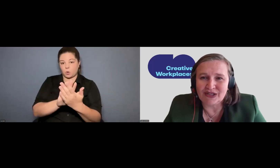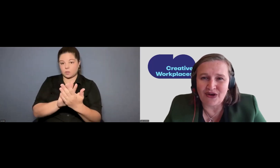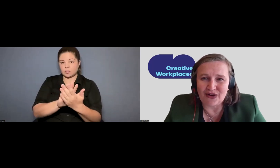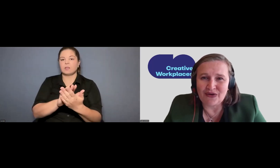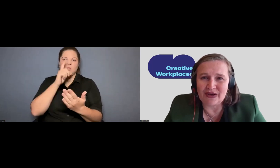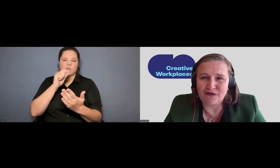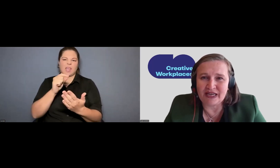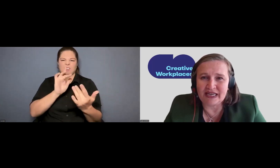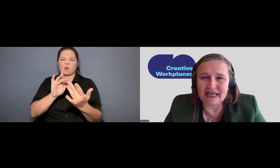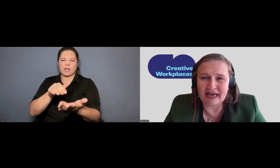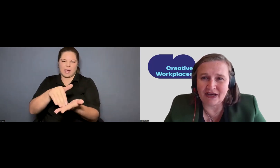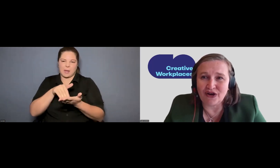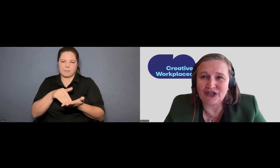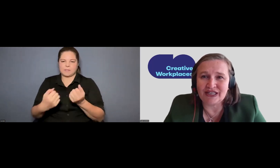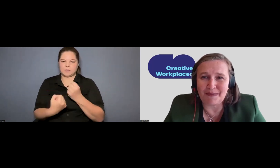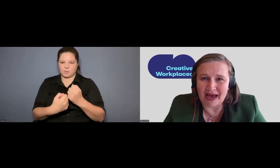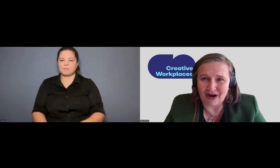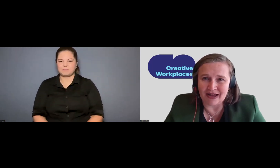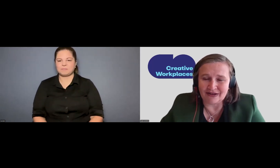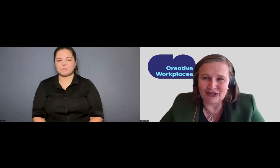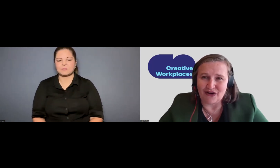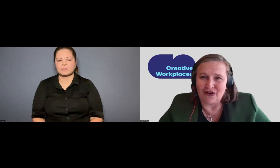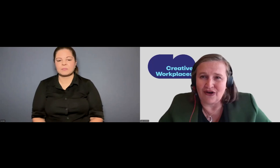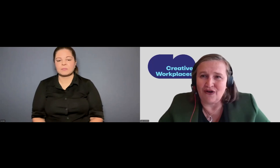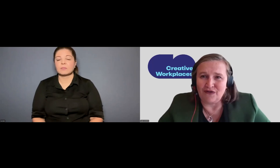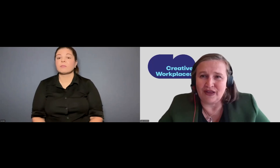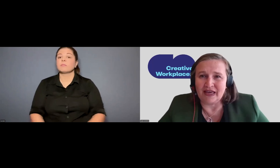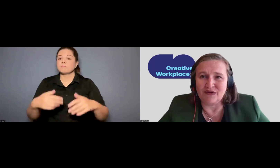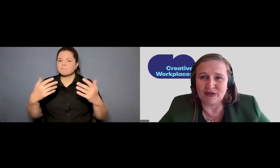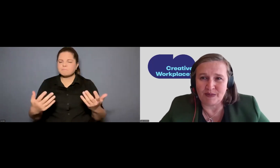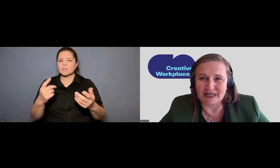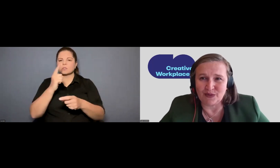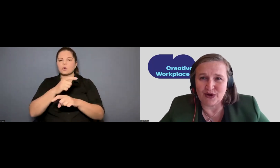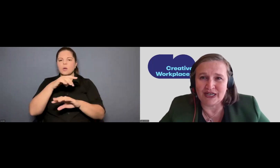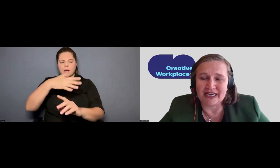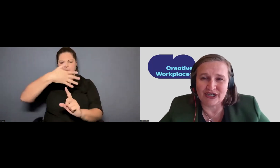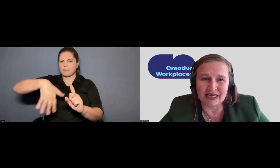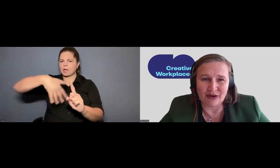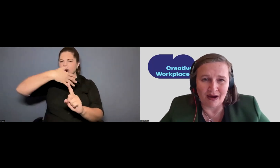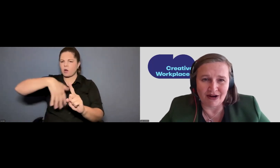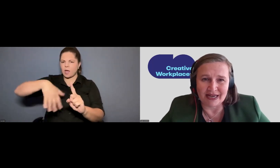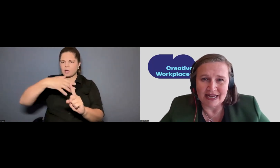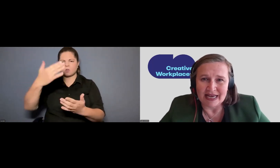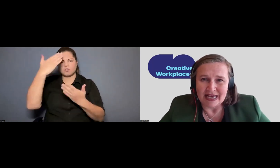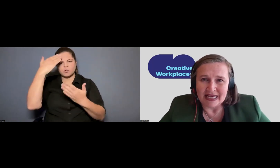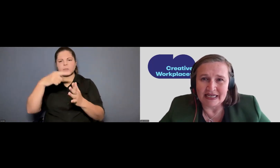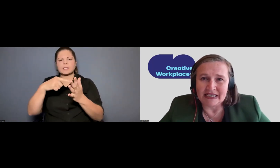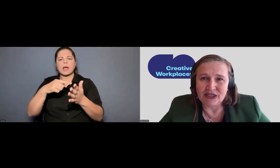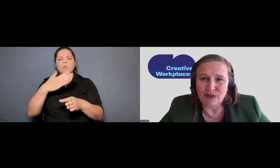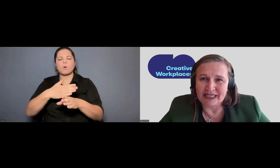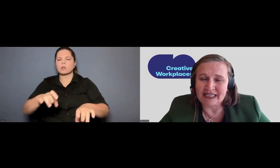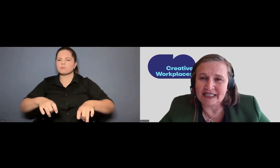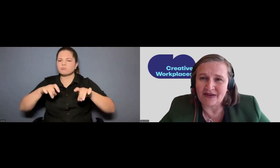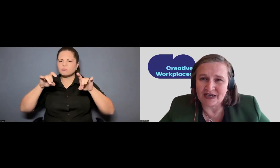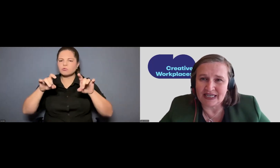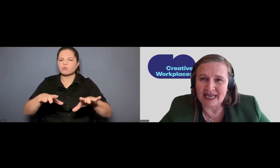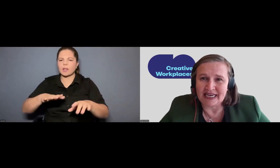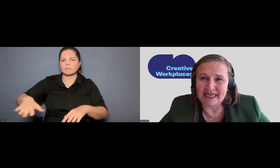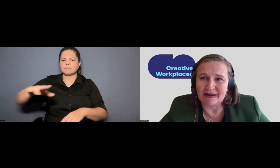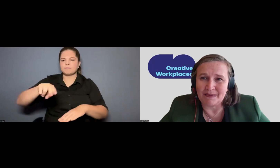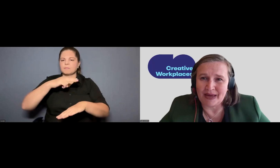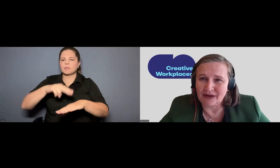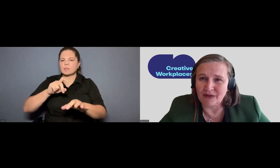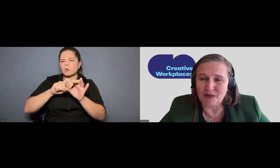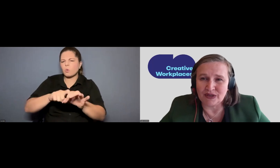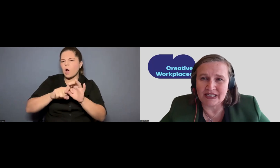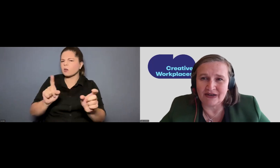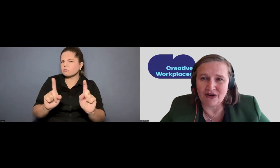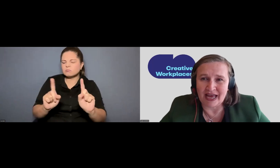So, if we go to the background of the Respect at Work National Inquiry. In 2017, media reporting on